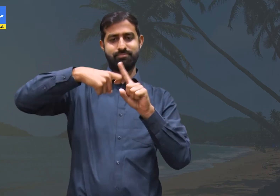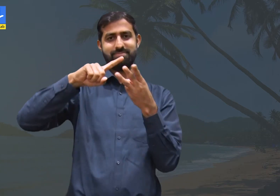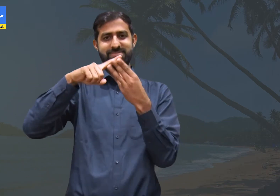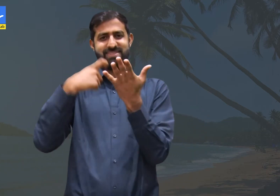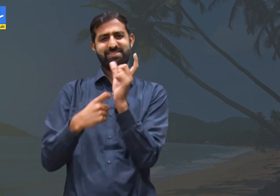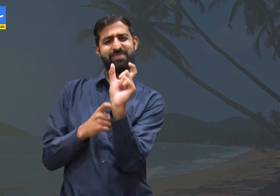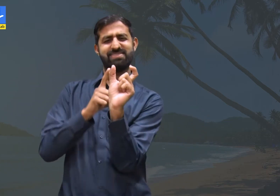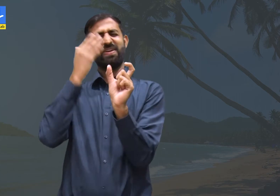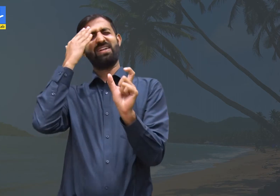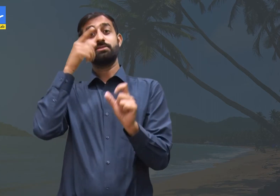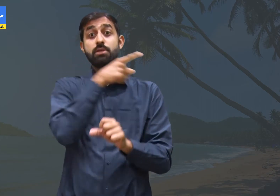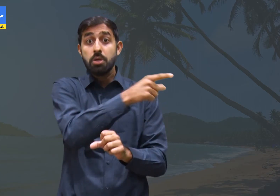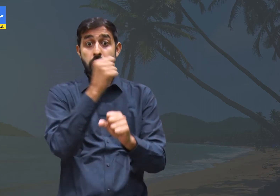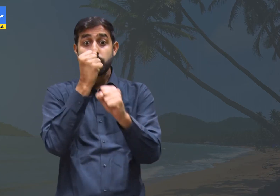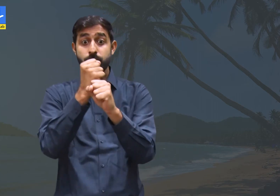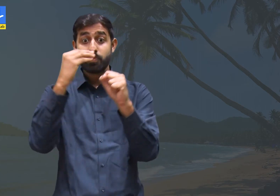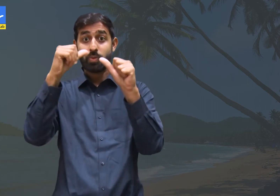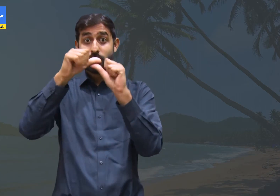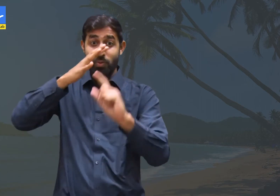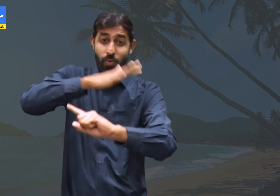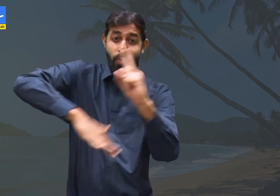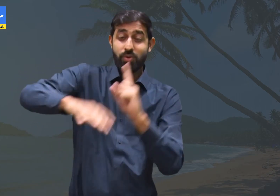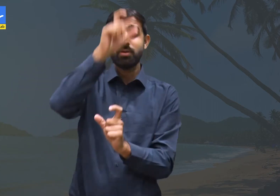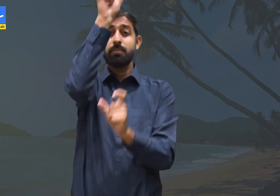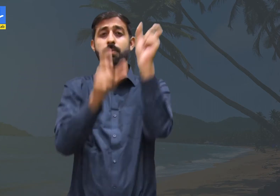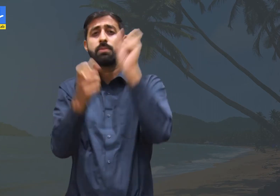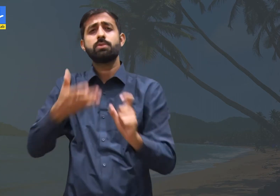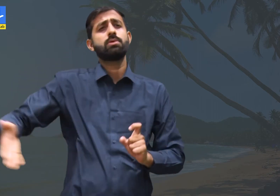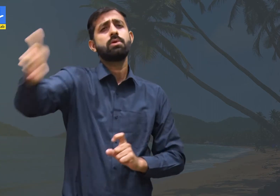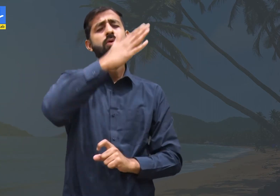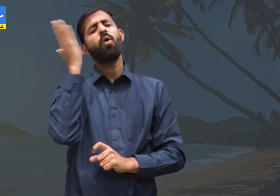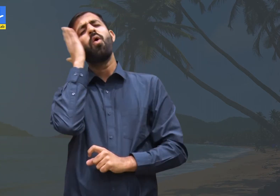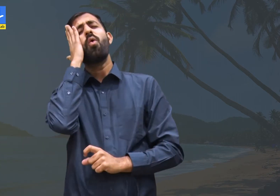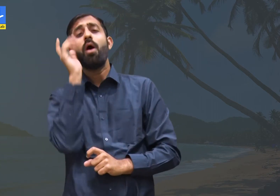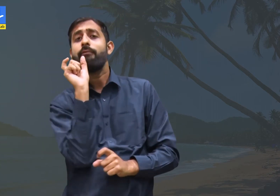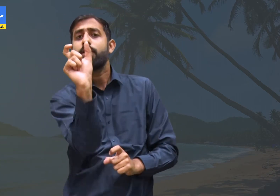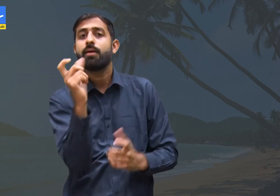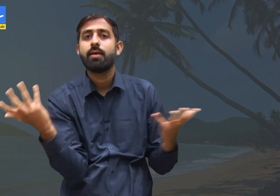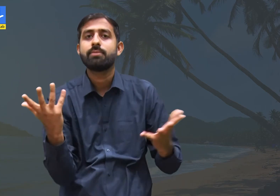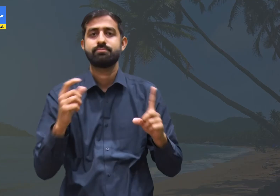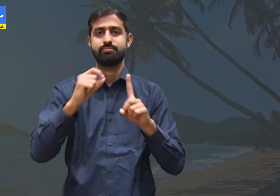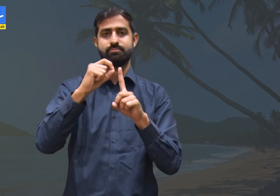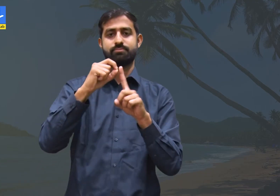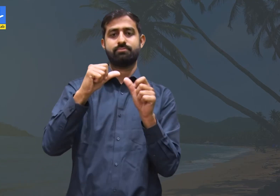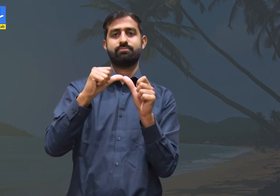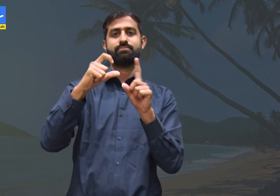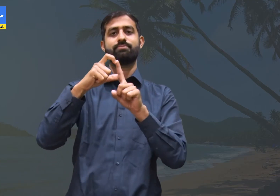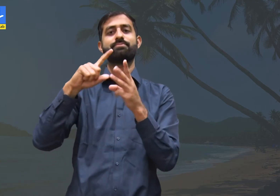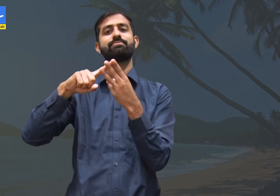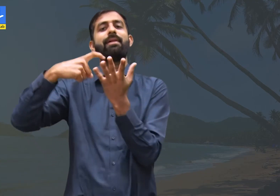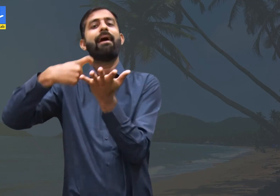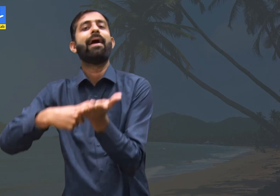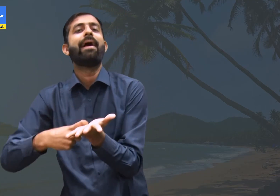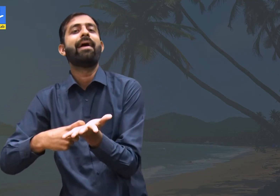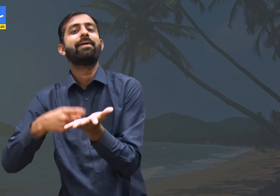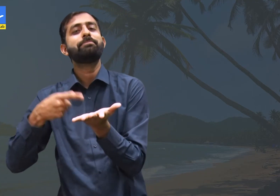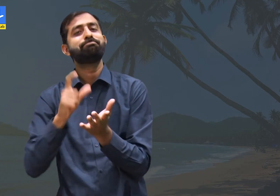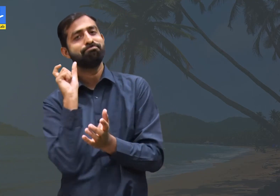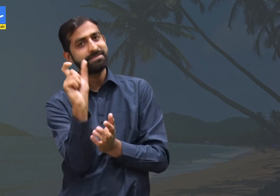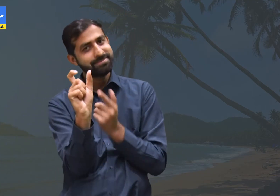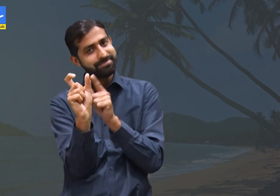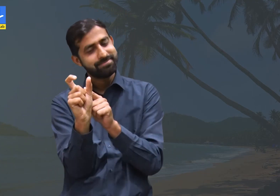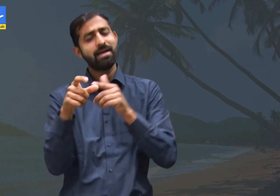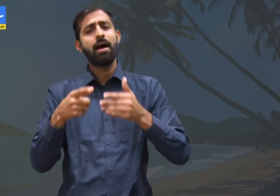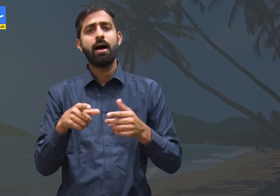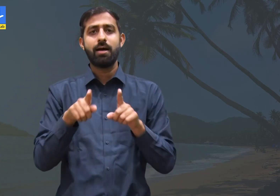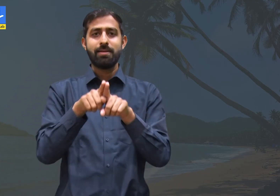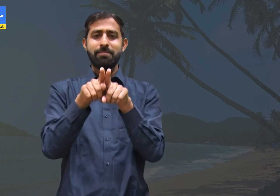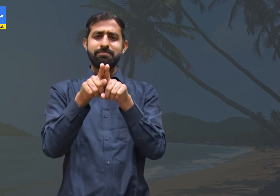A baker is also known by the people as Pader in Goa.